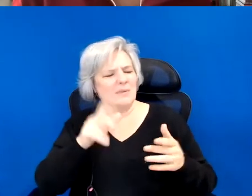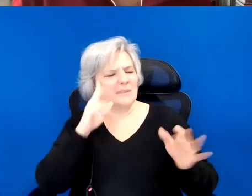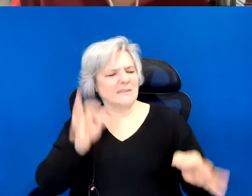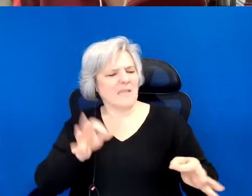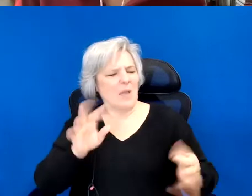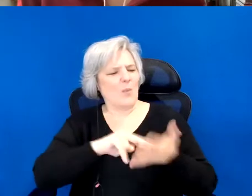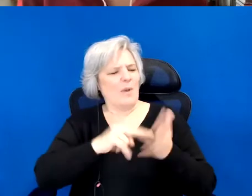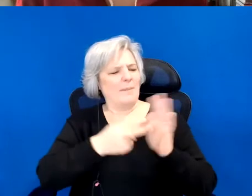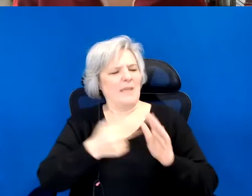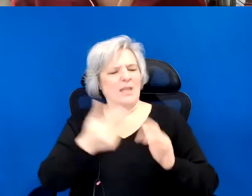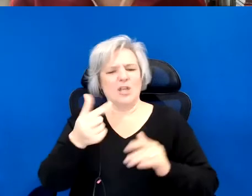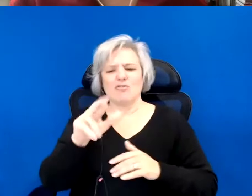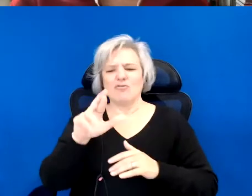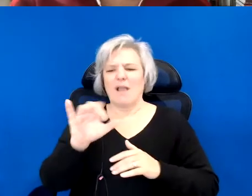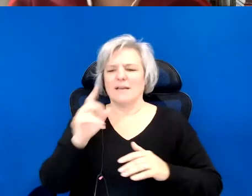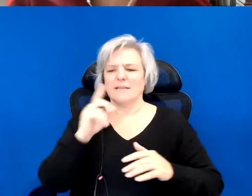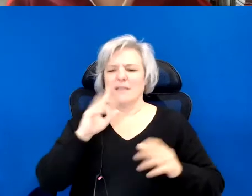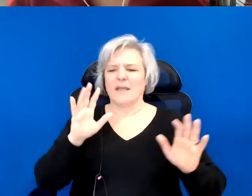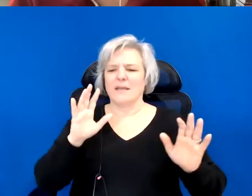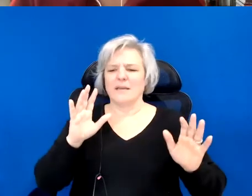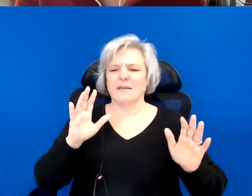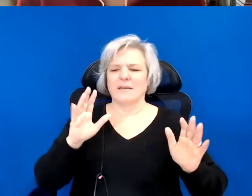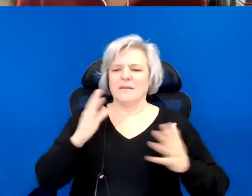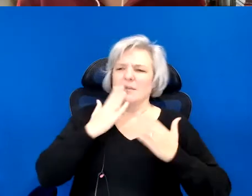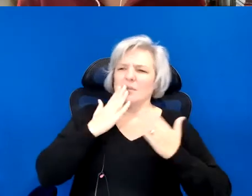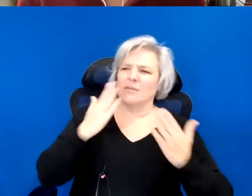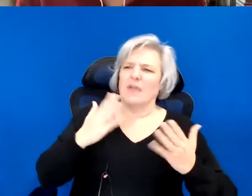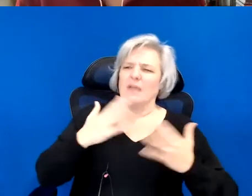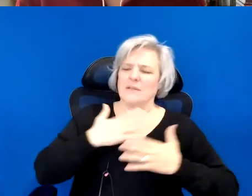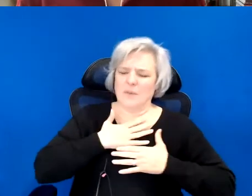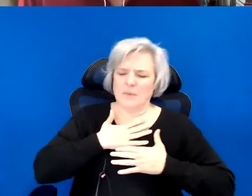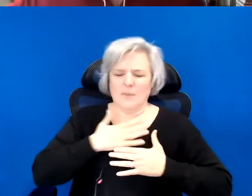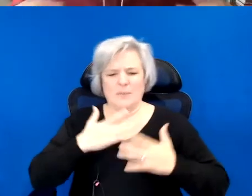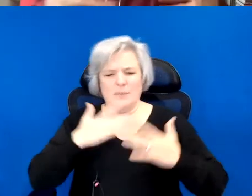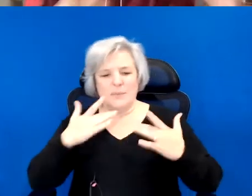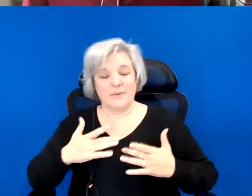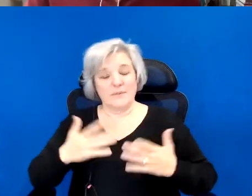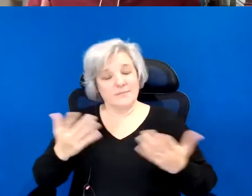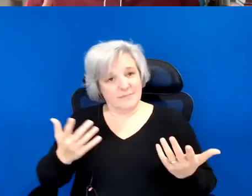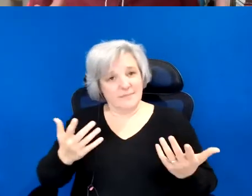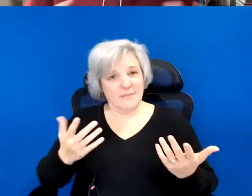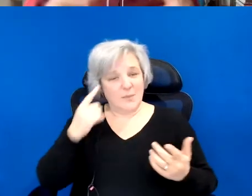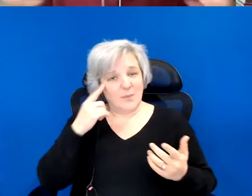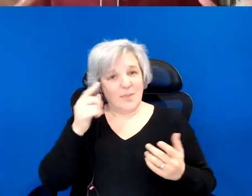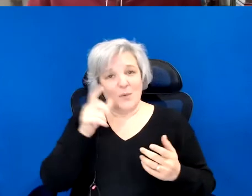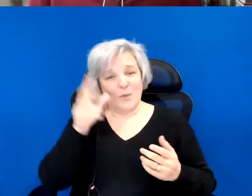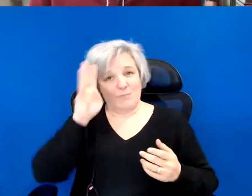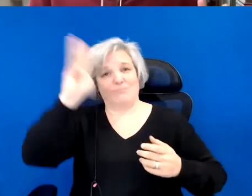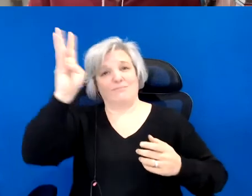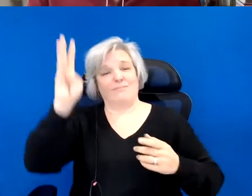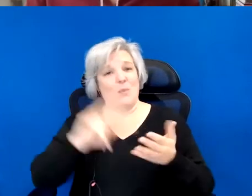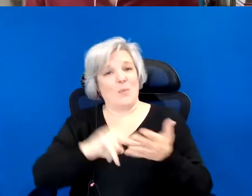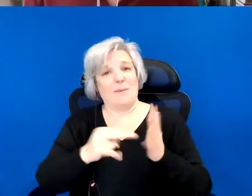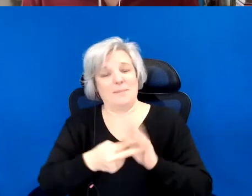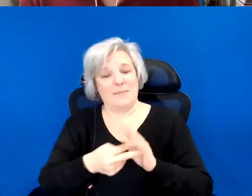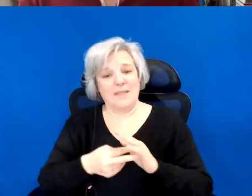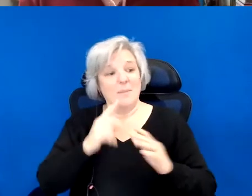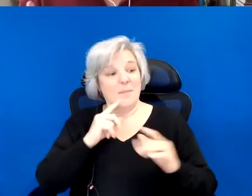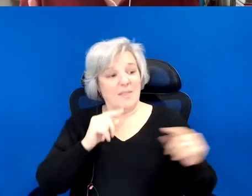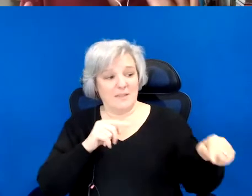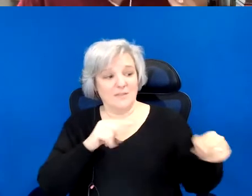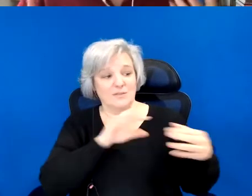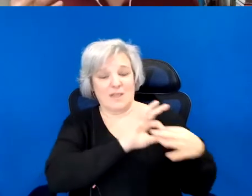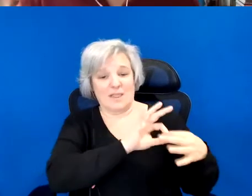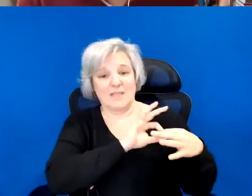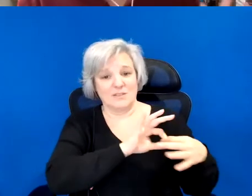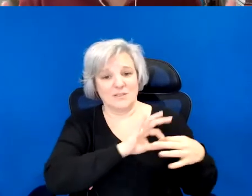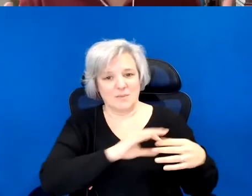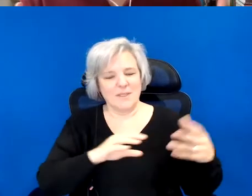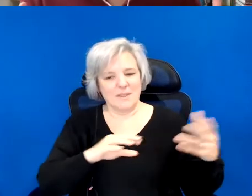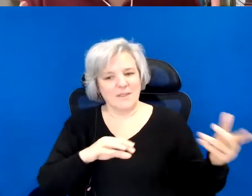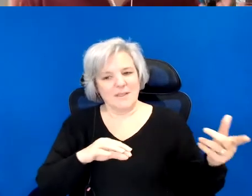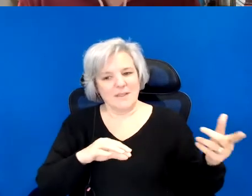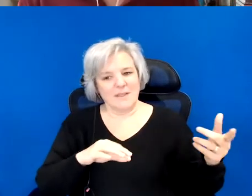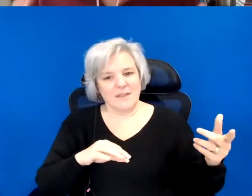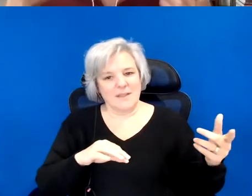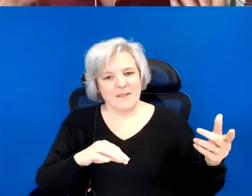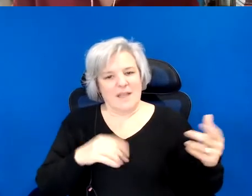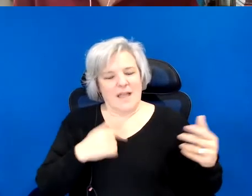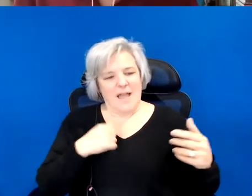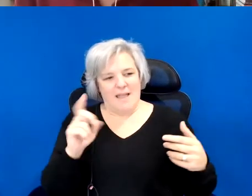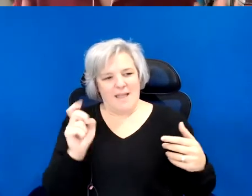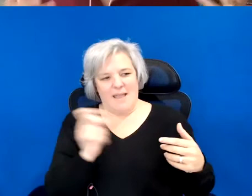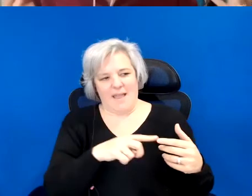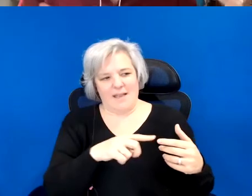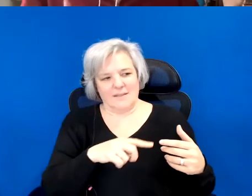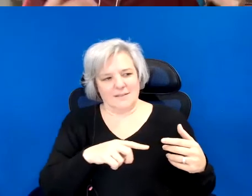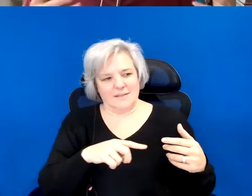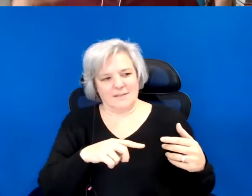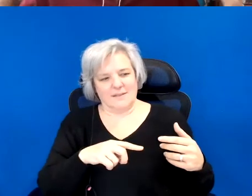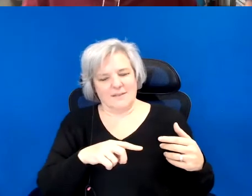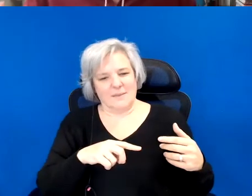And again I think that is a little bit -- but I also think that is I wait.